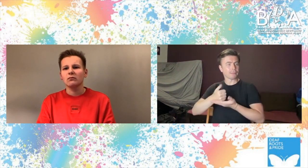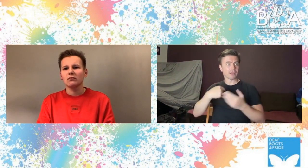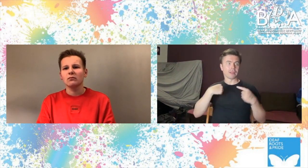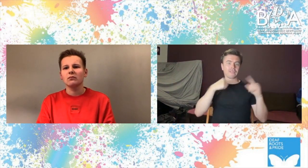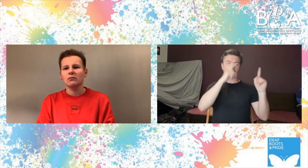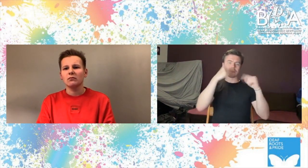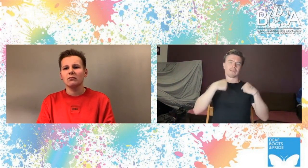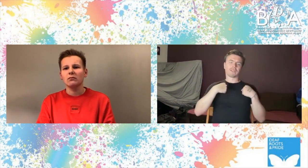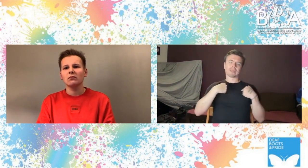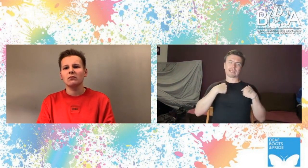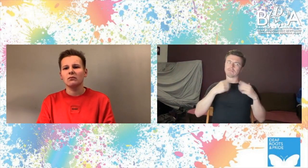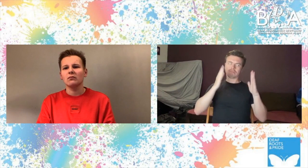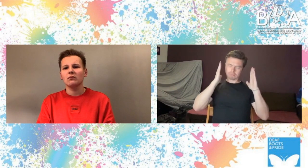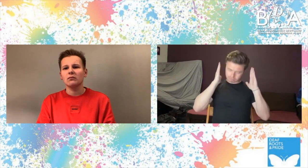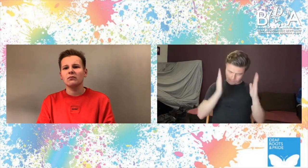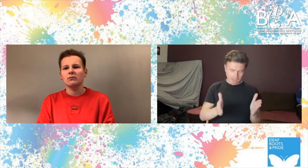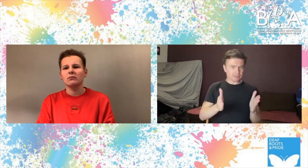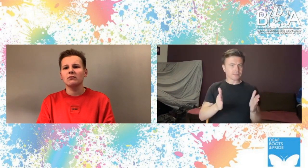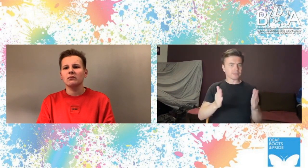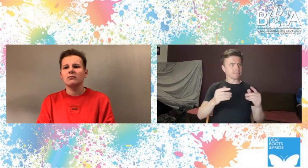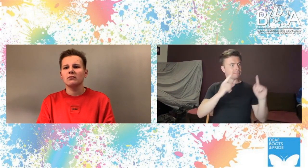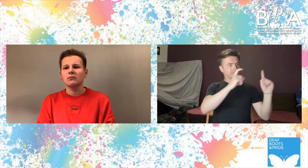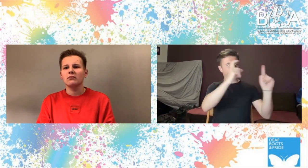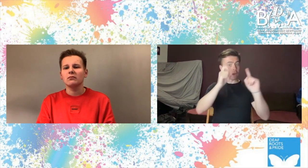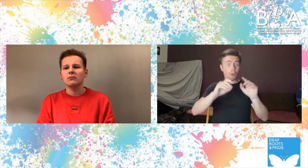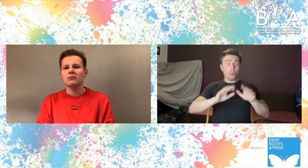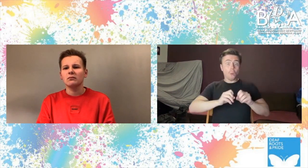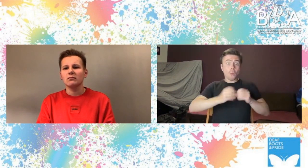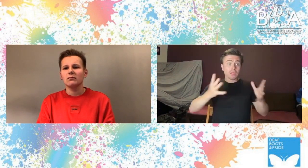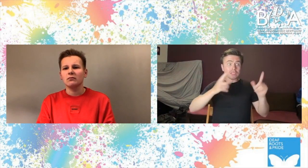helpful but for me it’s photography. It’s something I have to do.